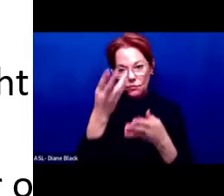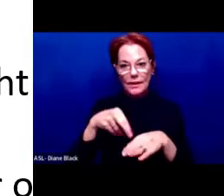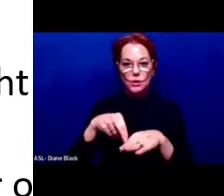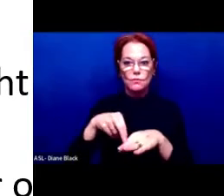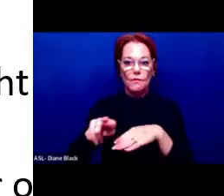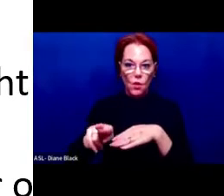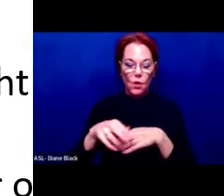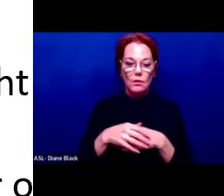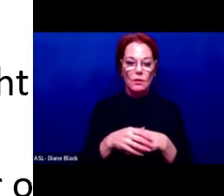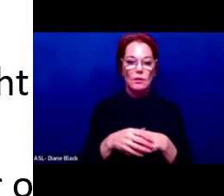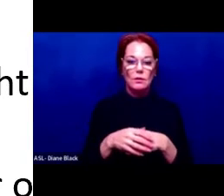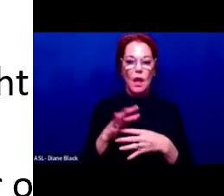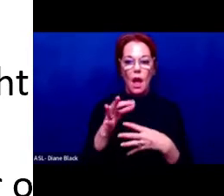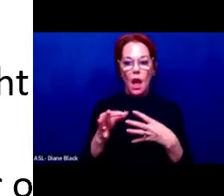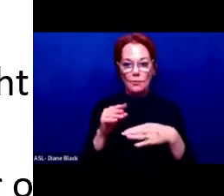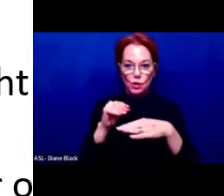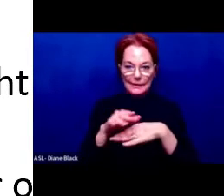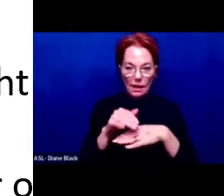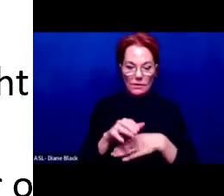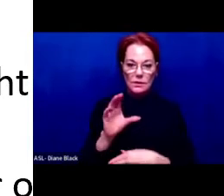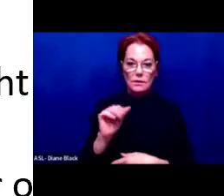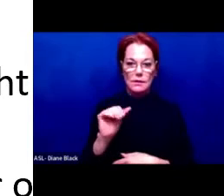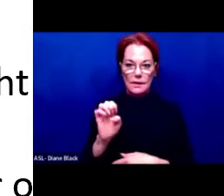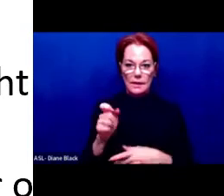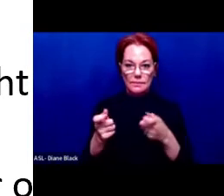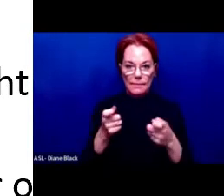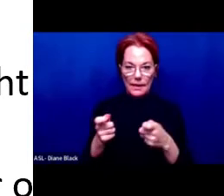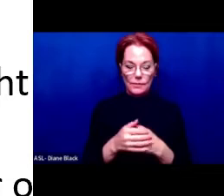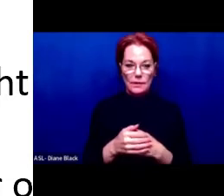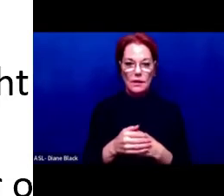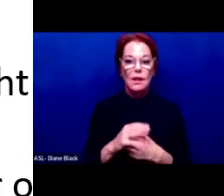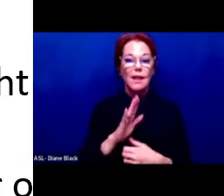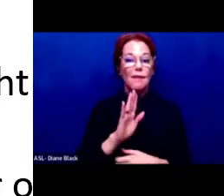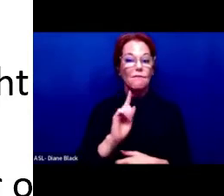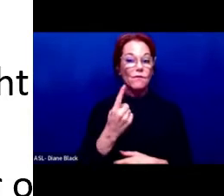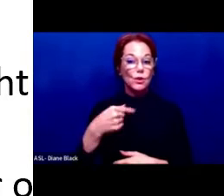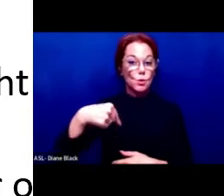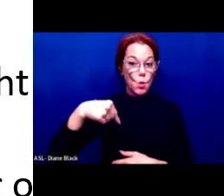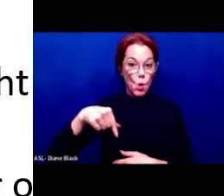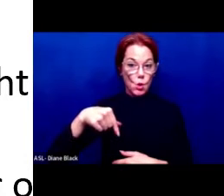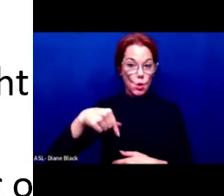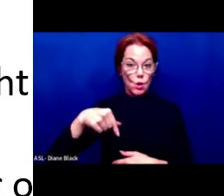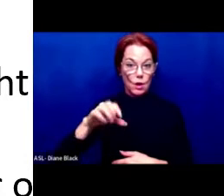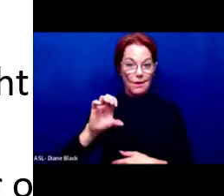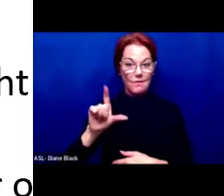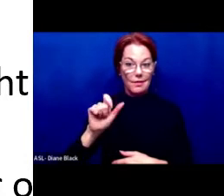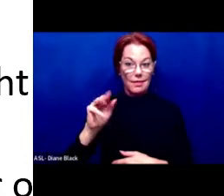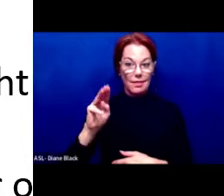options, counseling, case management, during their first quarter of claiming they've they identified state and local